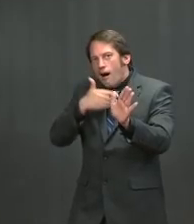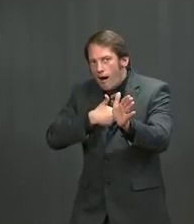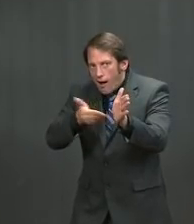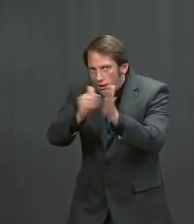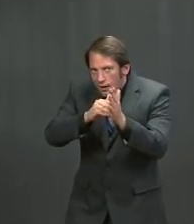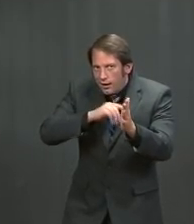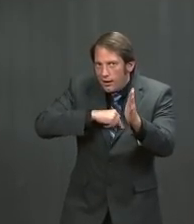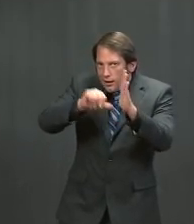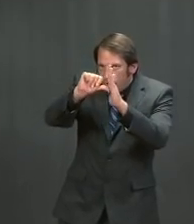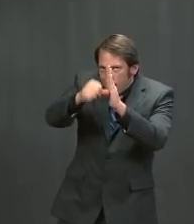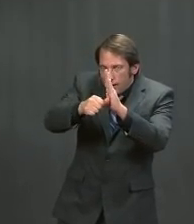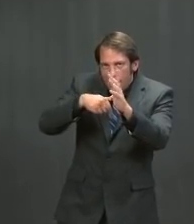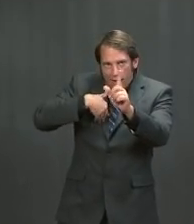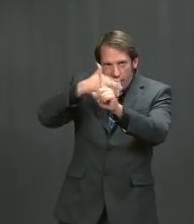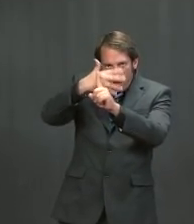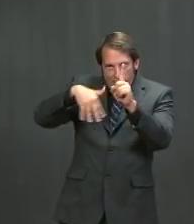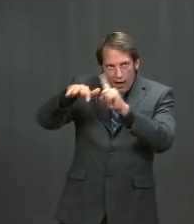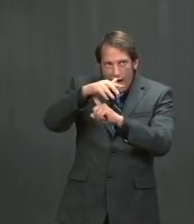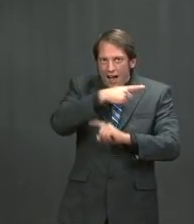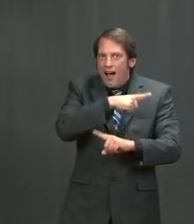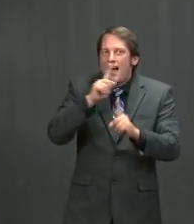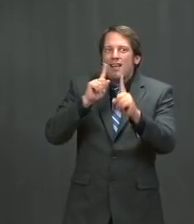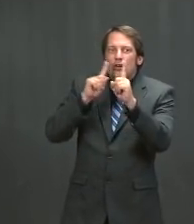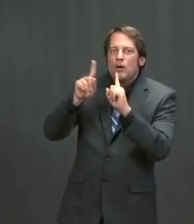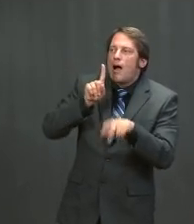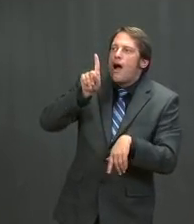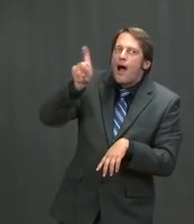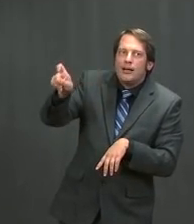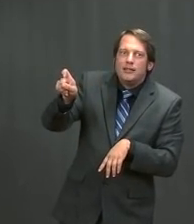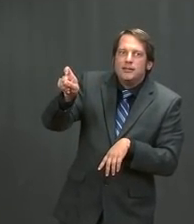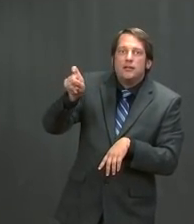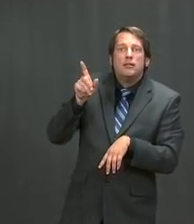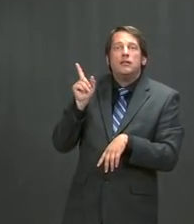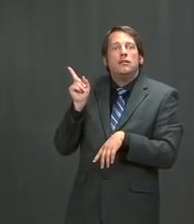of how the question was asked, and he answered the question. The Press: Okay. On immigration,